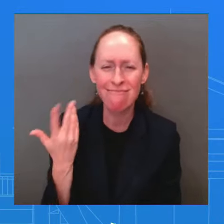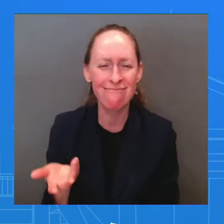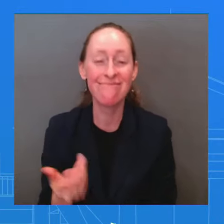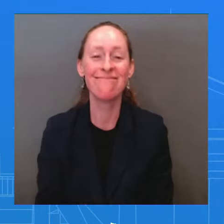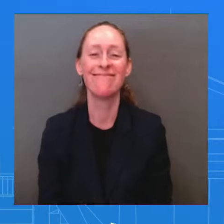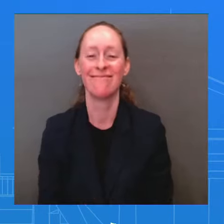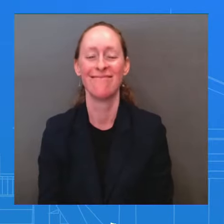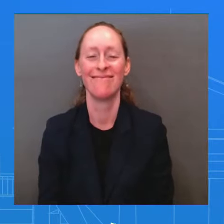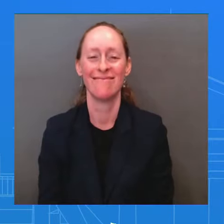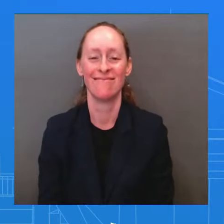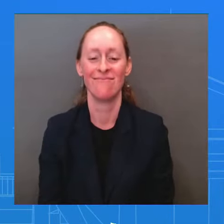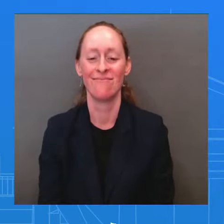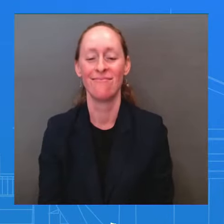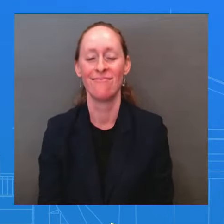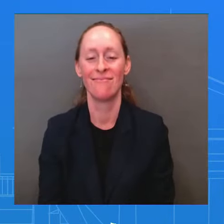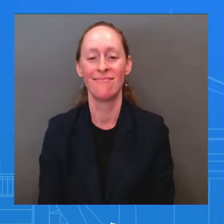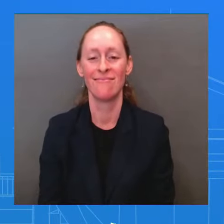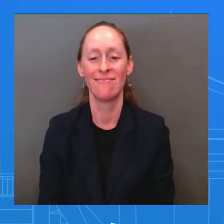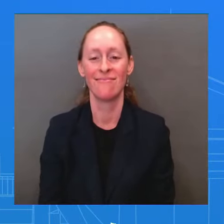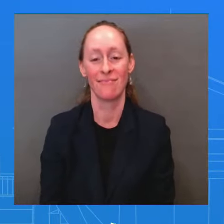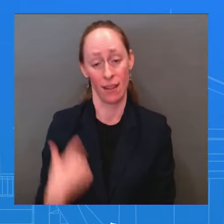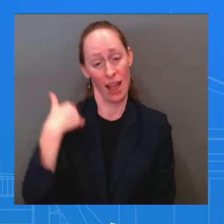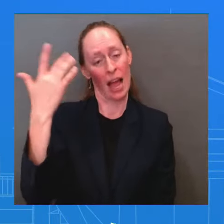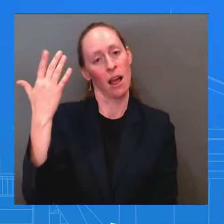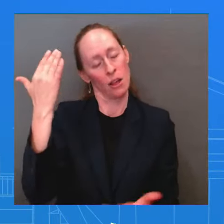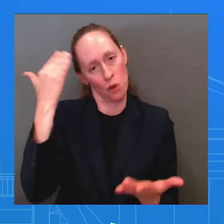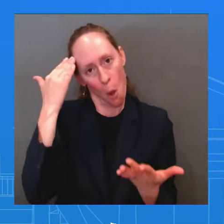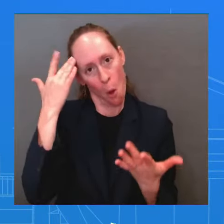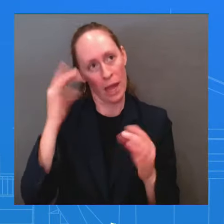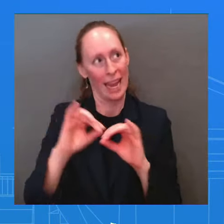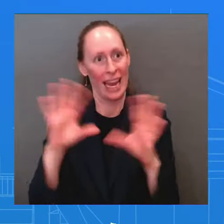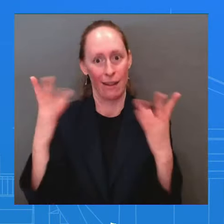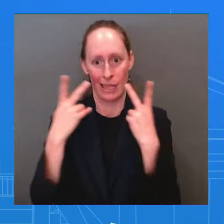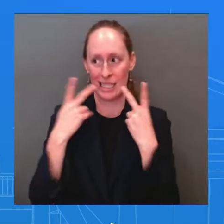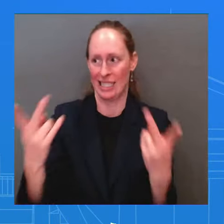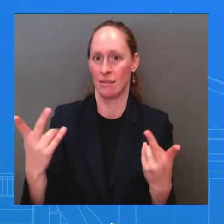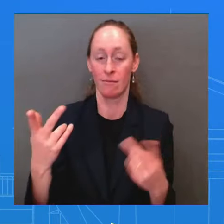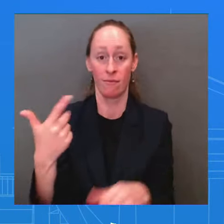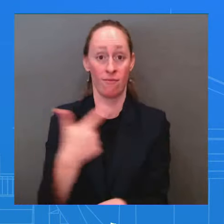that these vaccinations against COVID-19 remain effective. They do. And they protect --